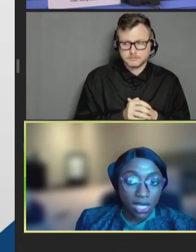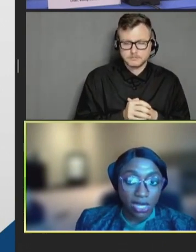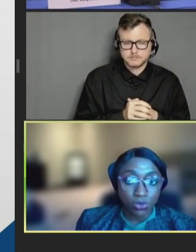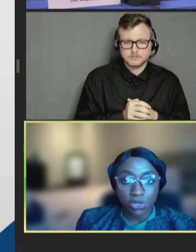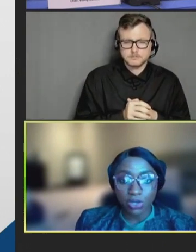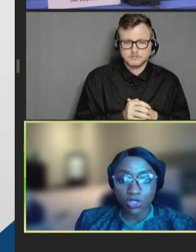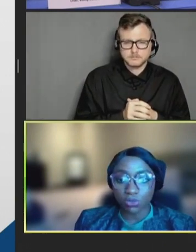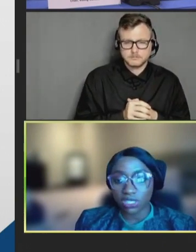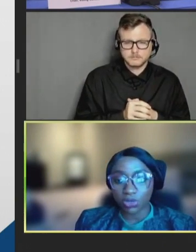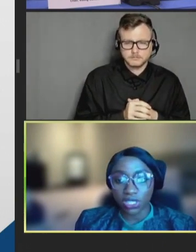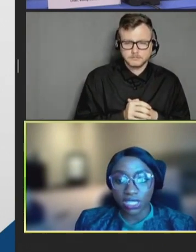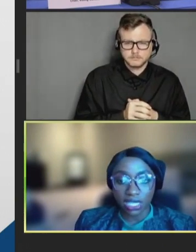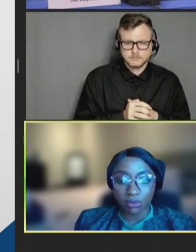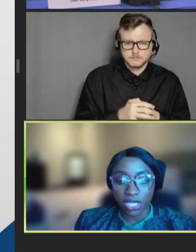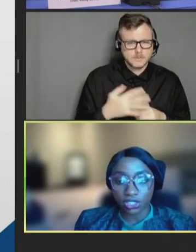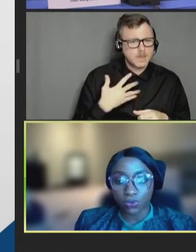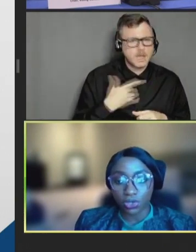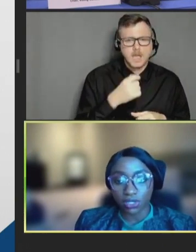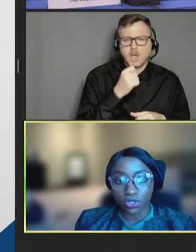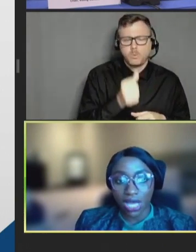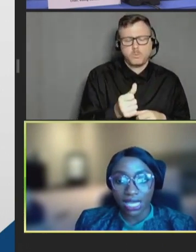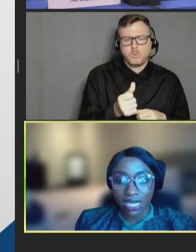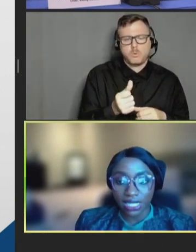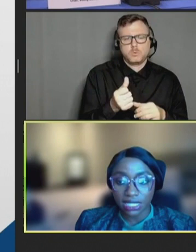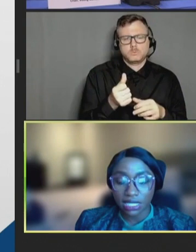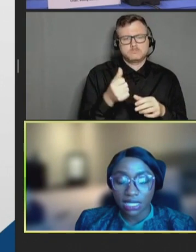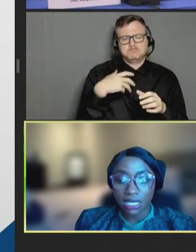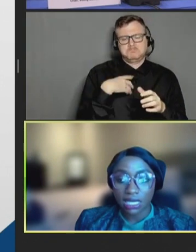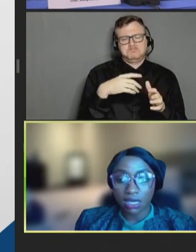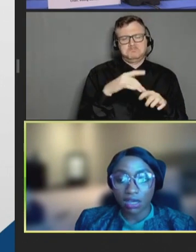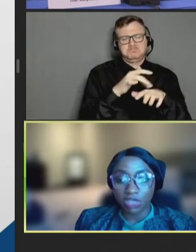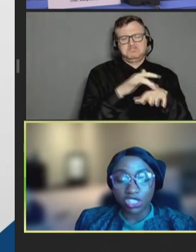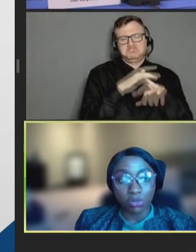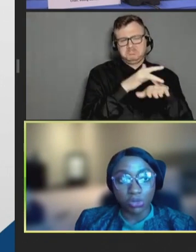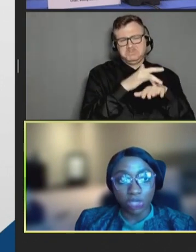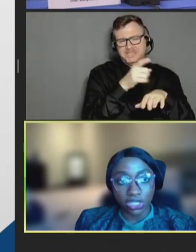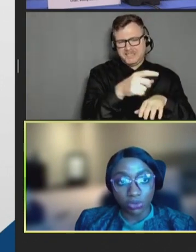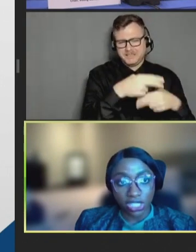And I won't spend so much time on this slide, but I just wanted to highlight the double burden,